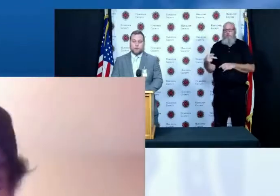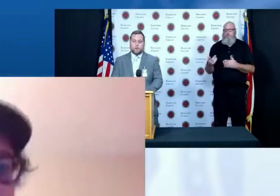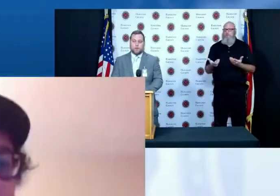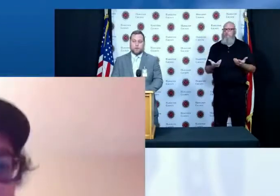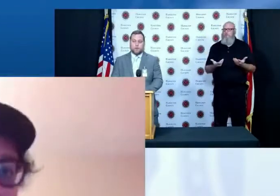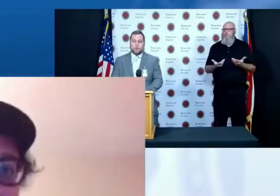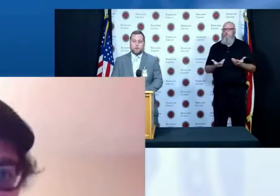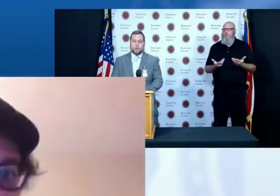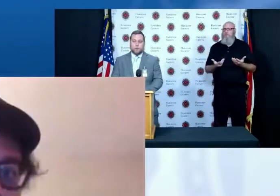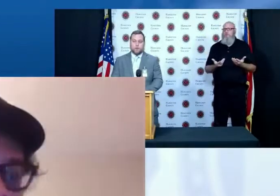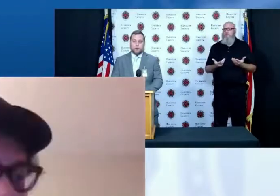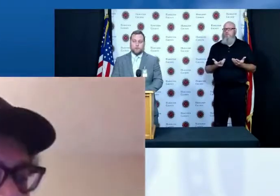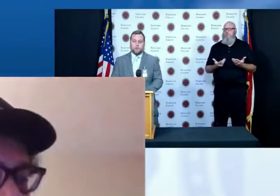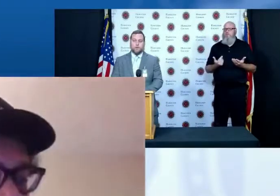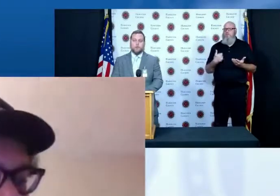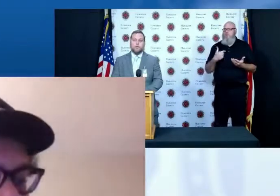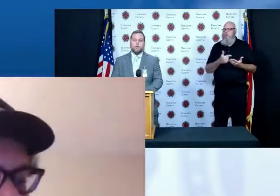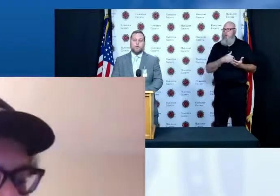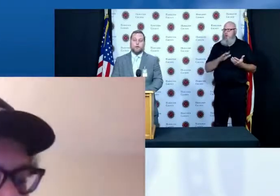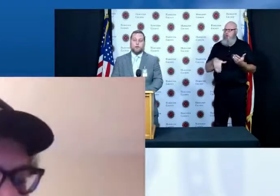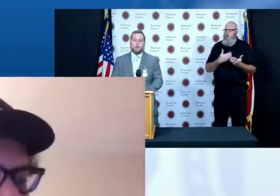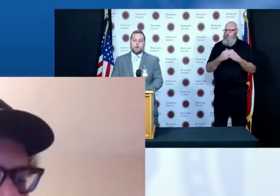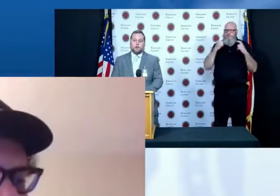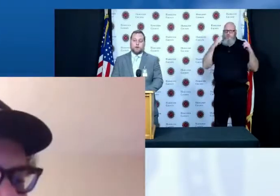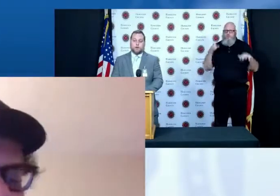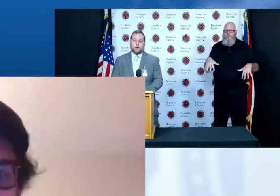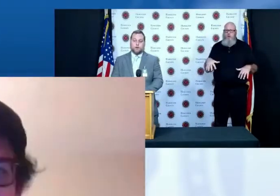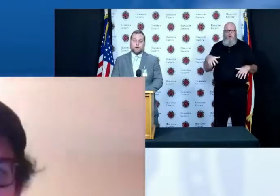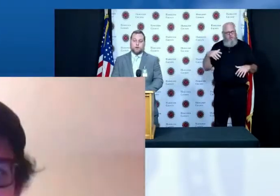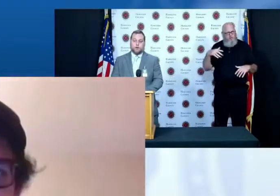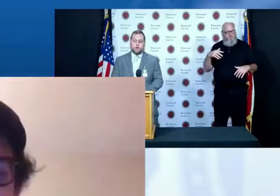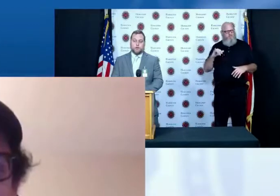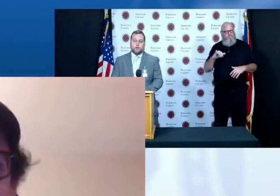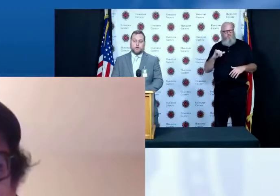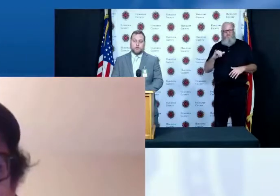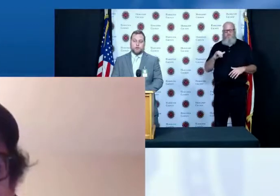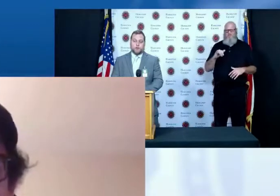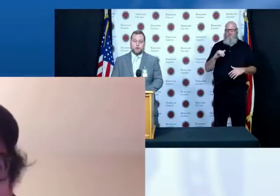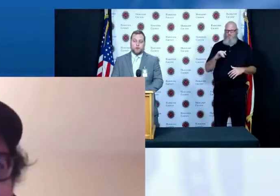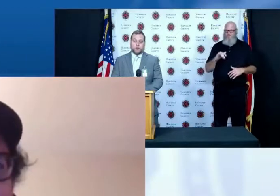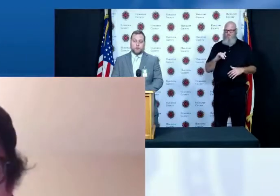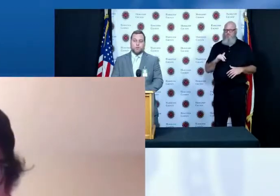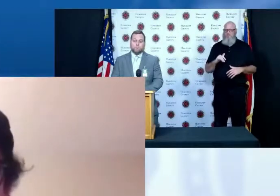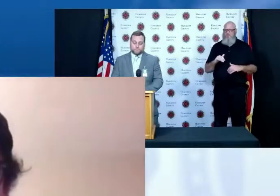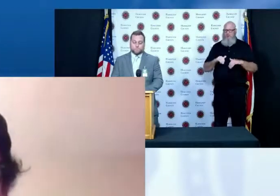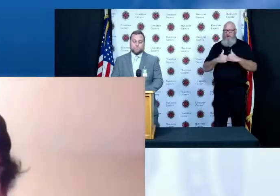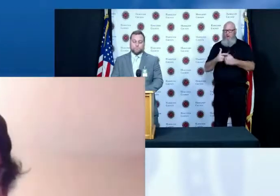some are shrinking down how long could the county remain purple are you guys making any